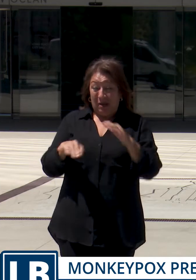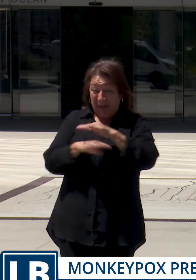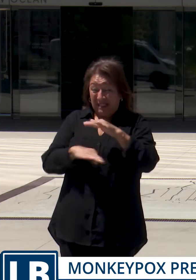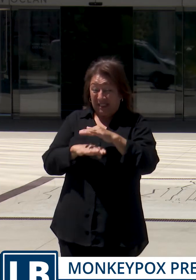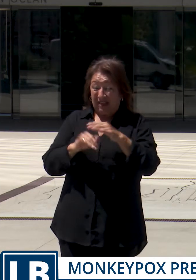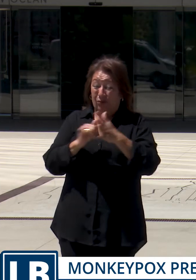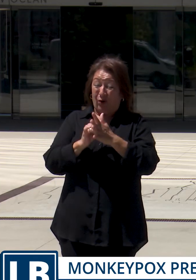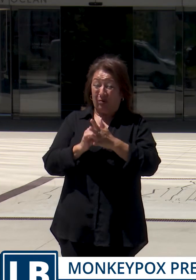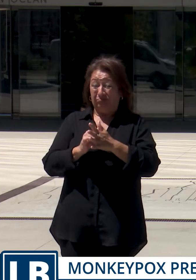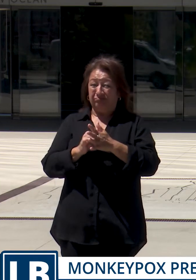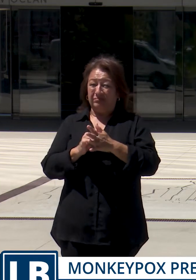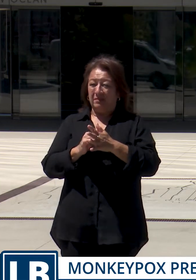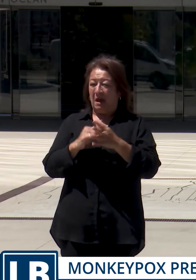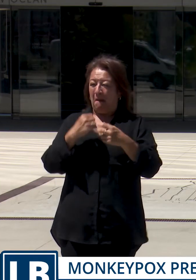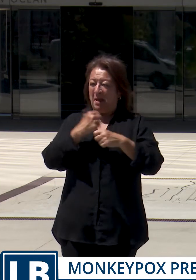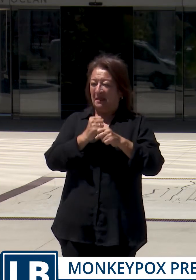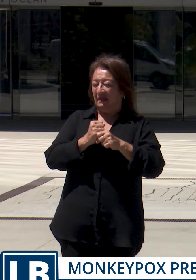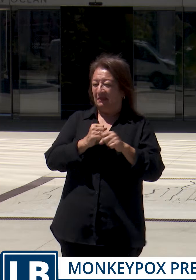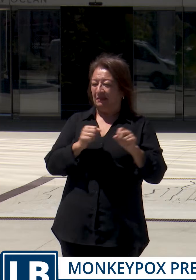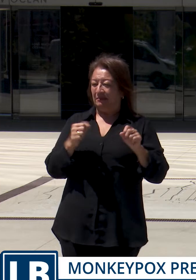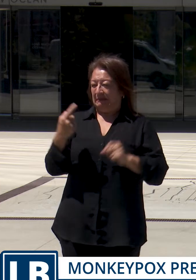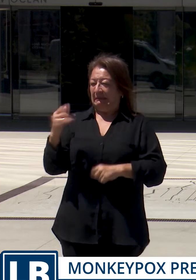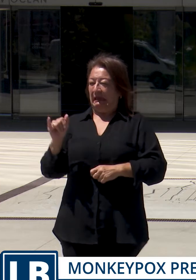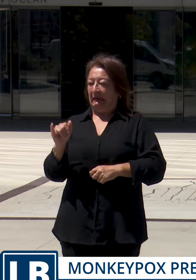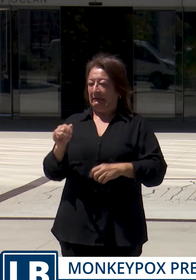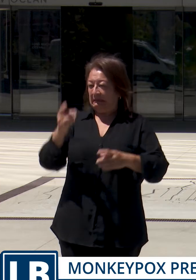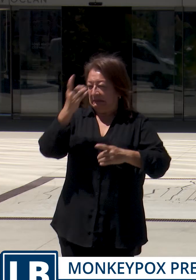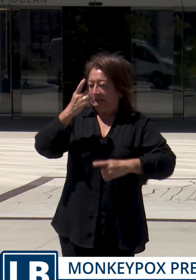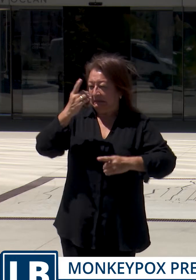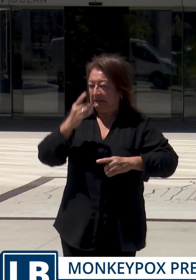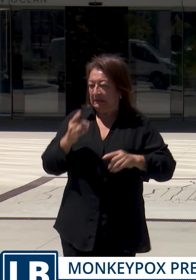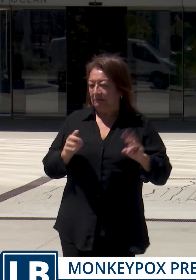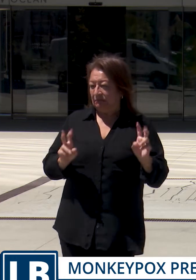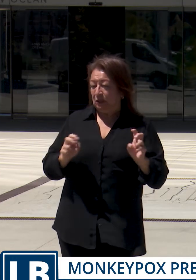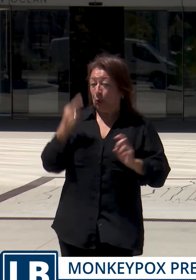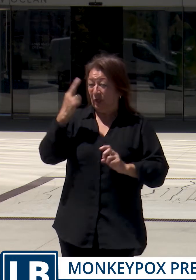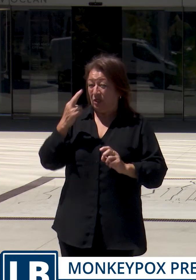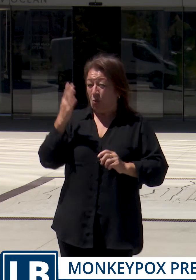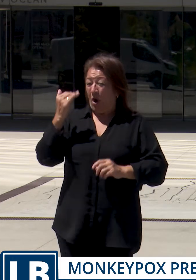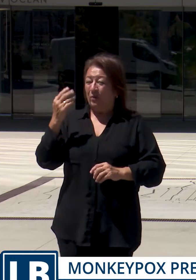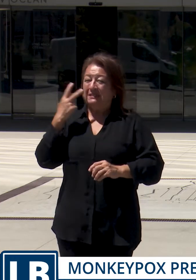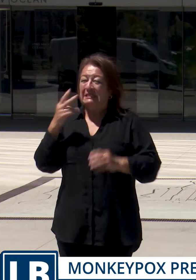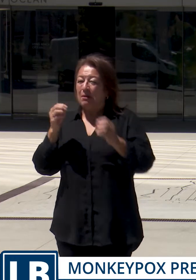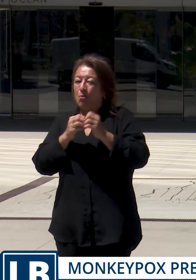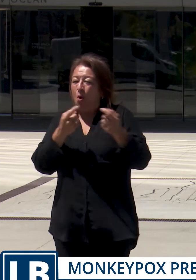disease and is there a reason why we're seeing it more in the gay community is that